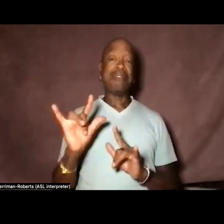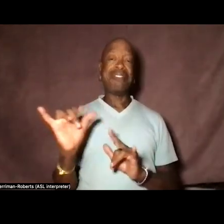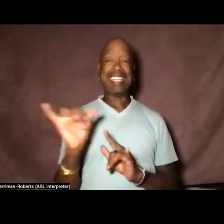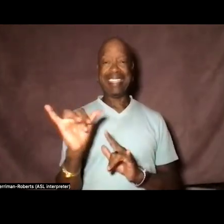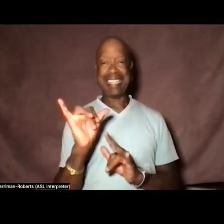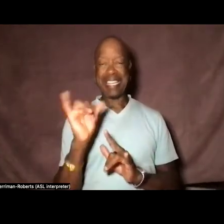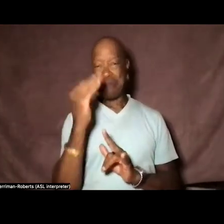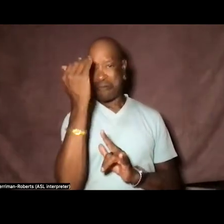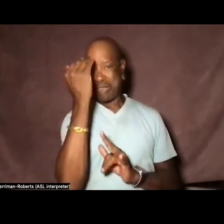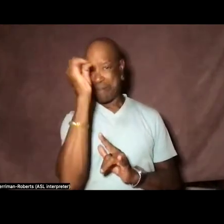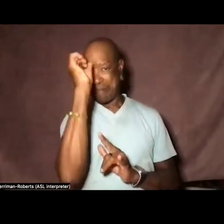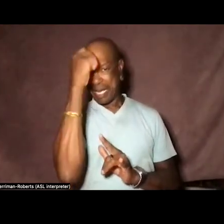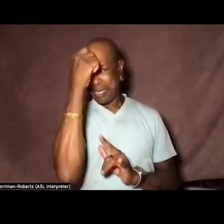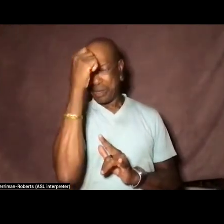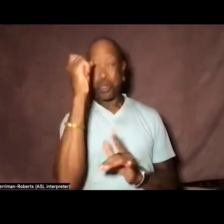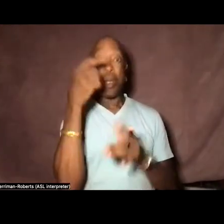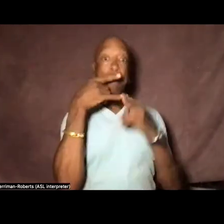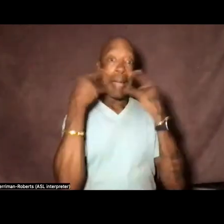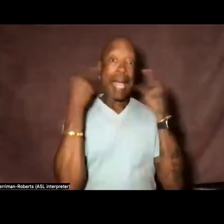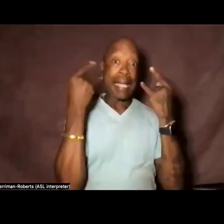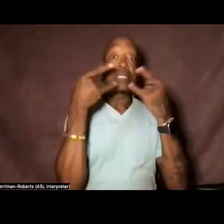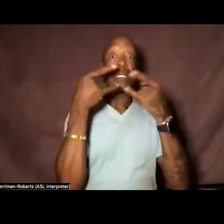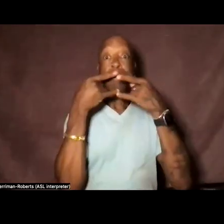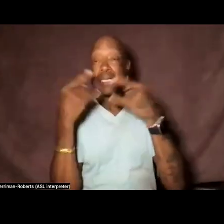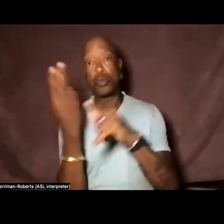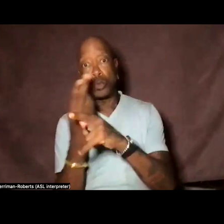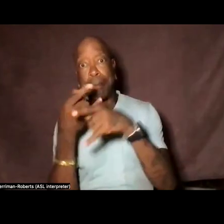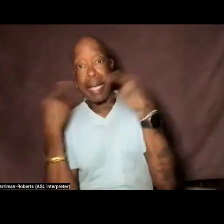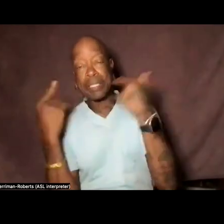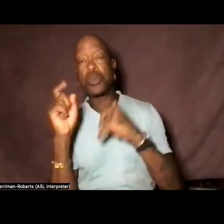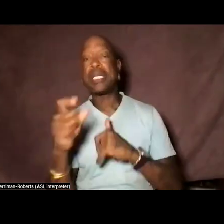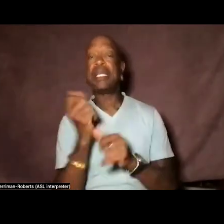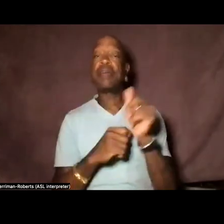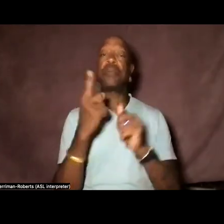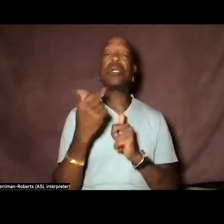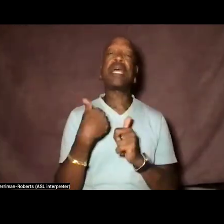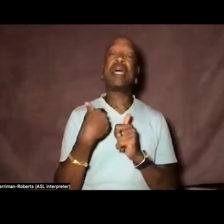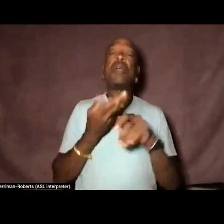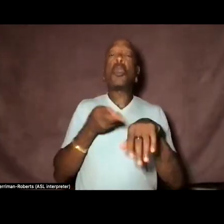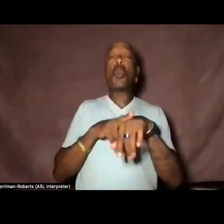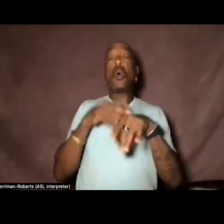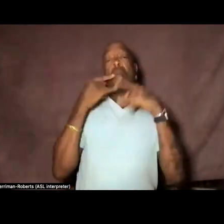mask mask so important we really need everybody to help normalize masking again and really embed